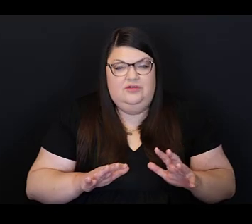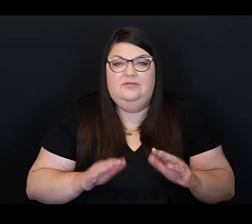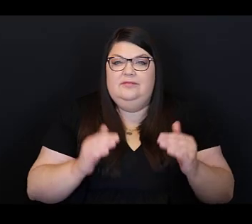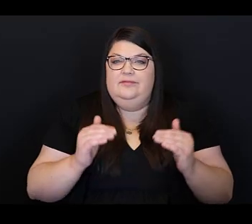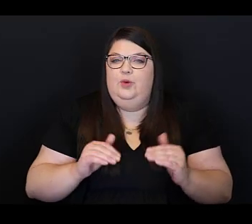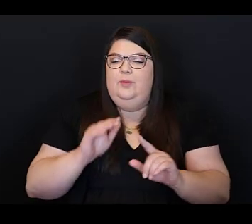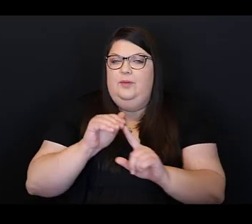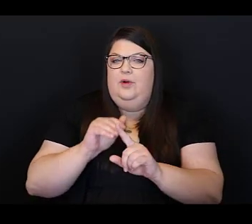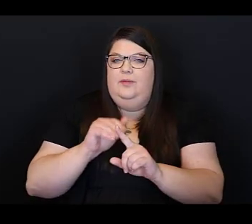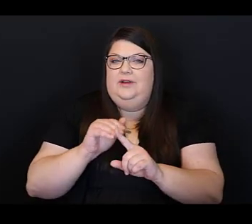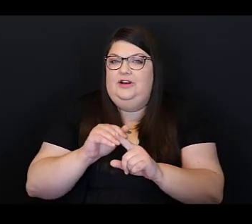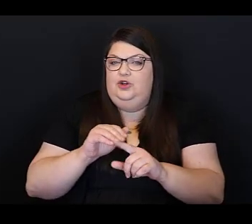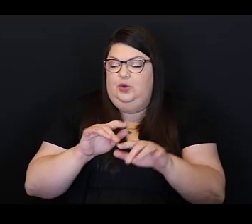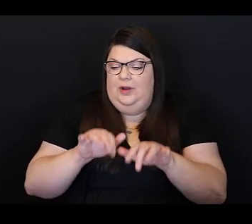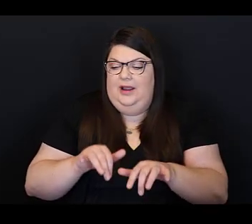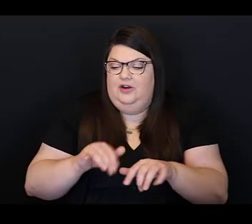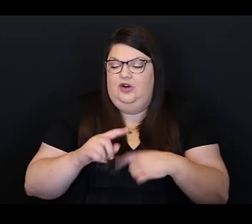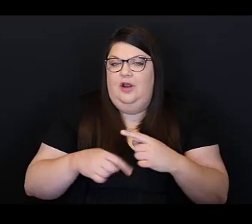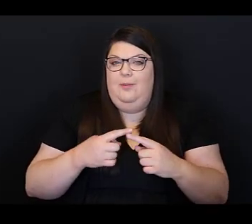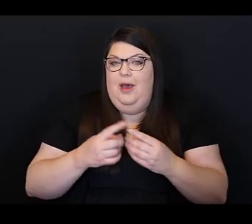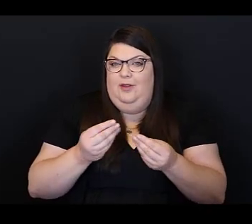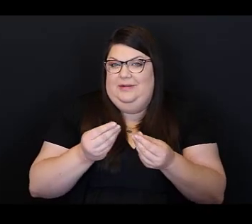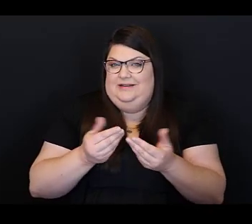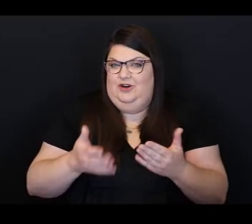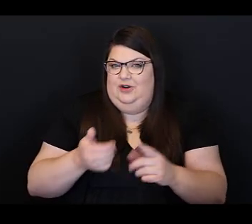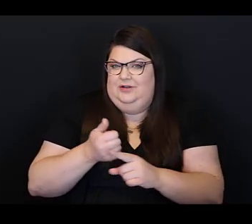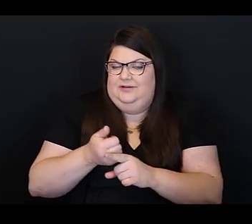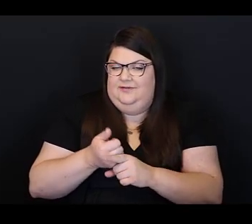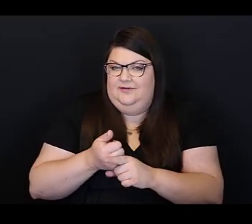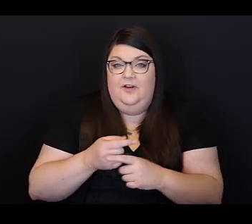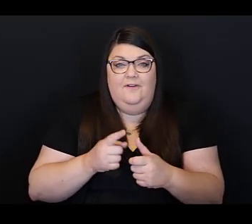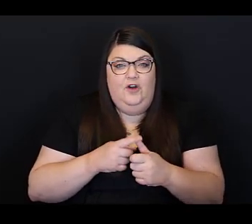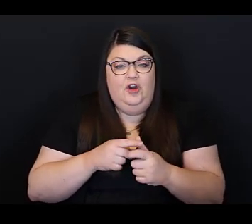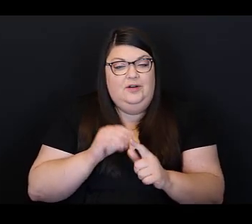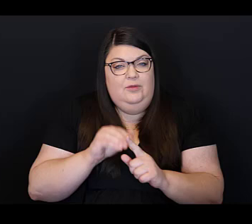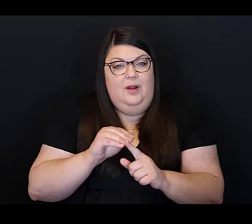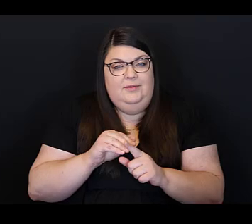you will be prompted to enter information about the material. You will first be prompted